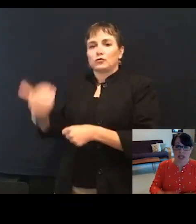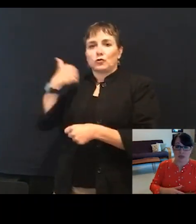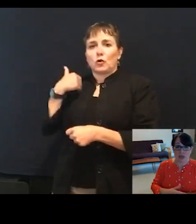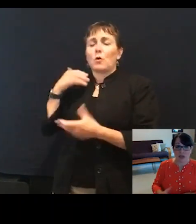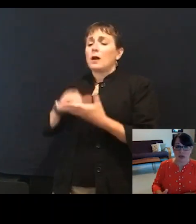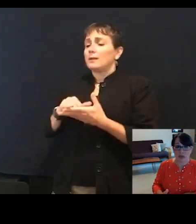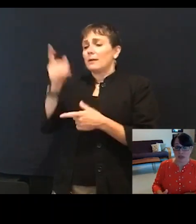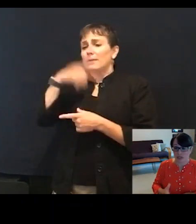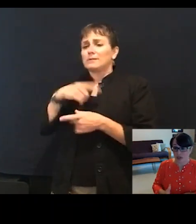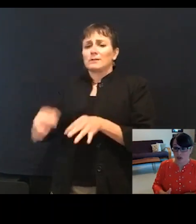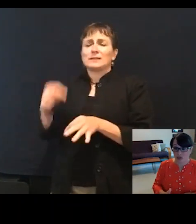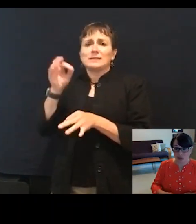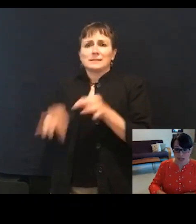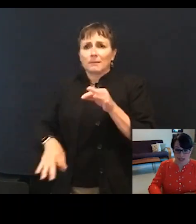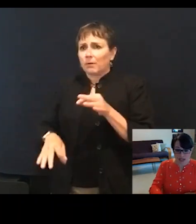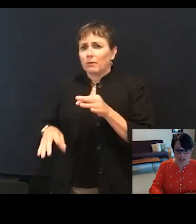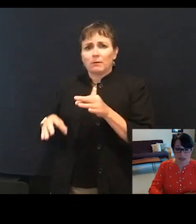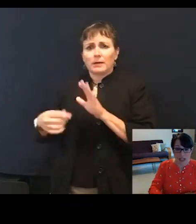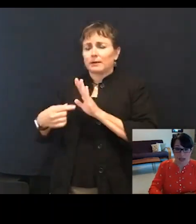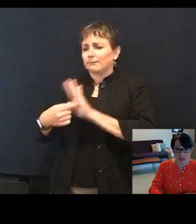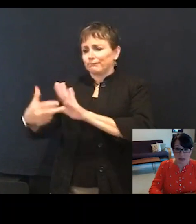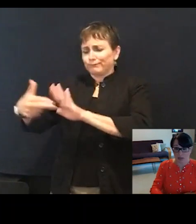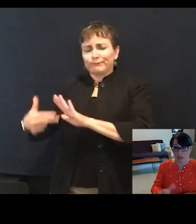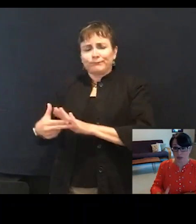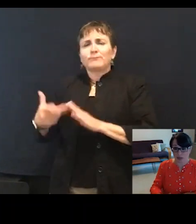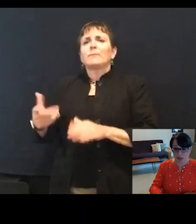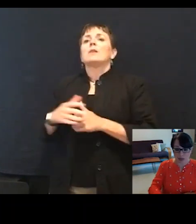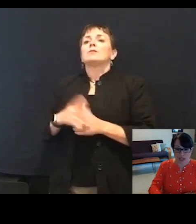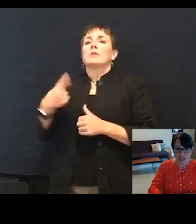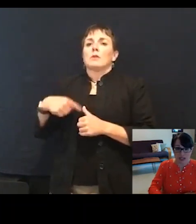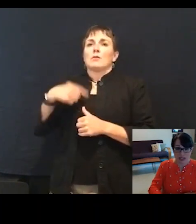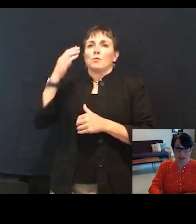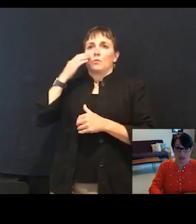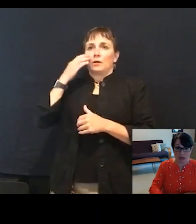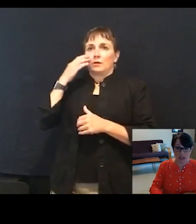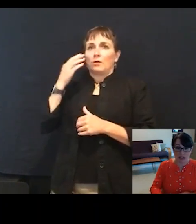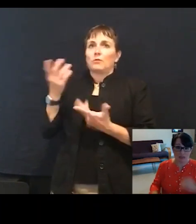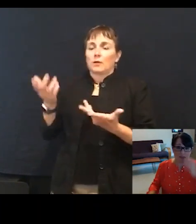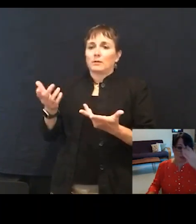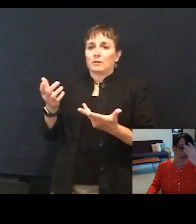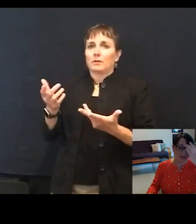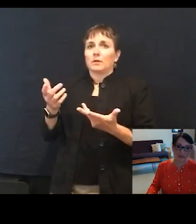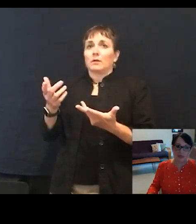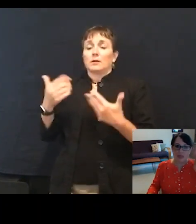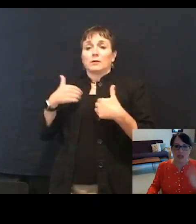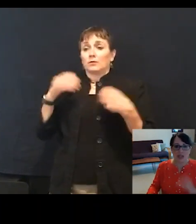and we know that it's null for myosin 7A, which means there's no myosin 7A present.